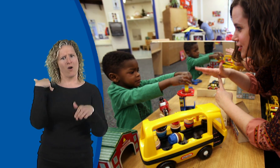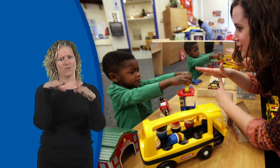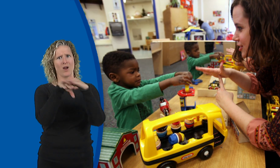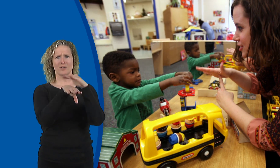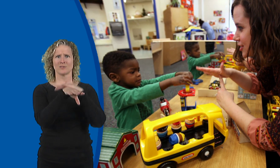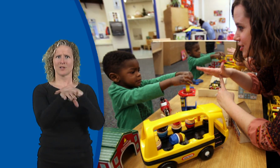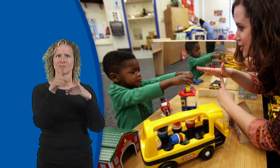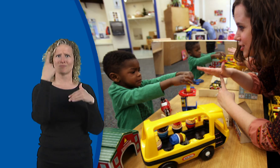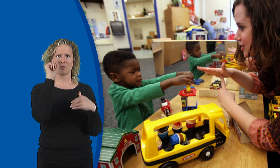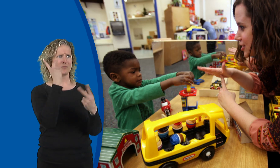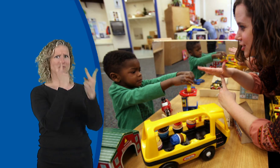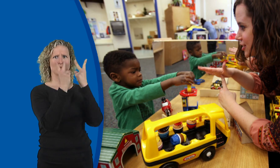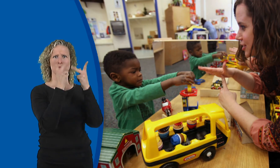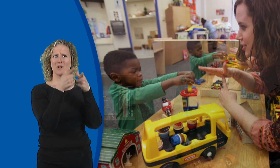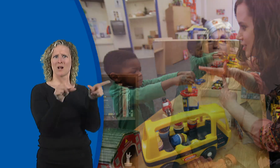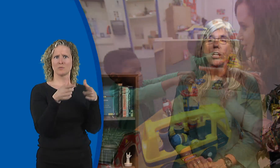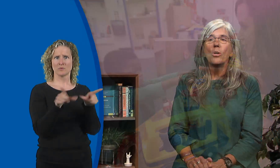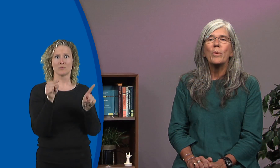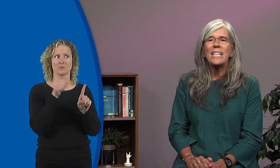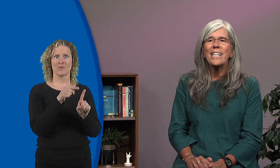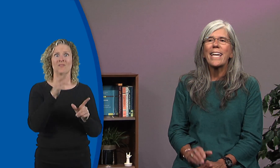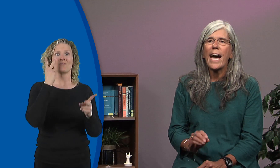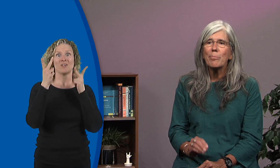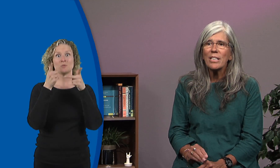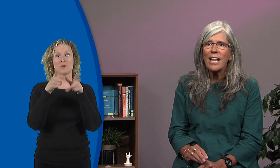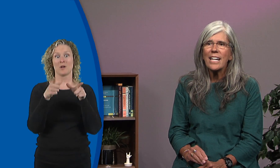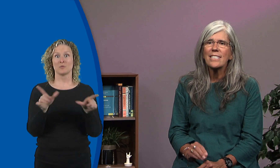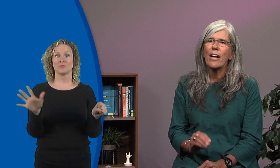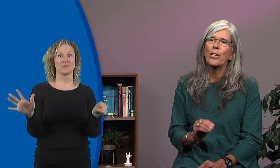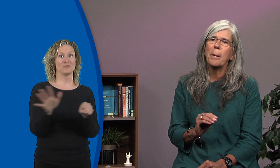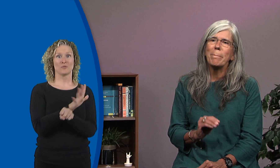We need to capitalize on their immediate